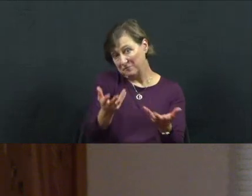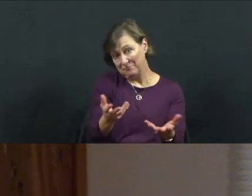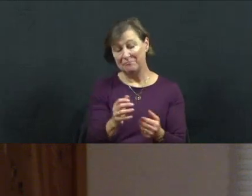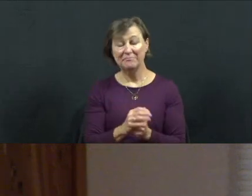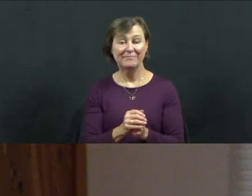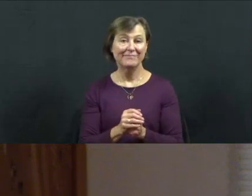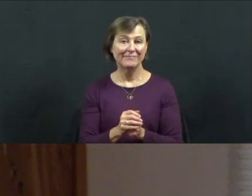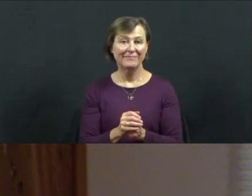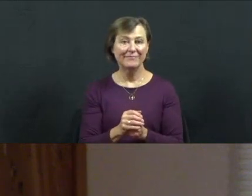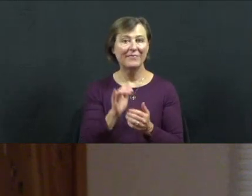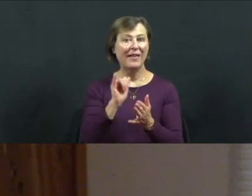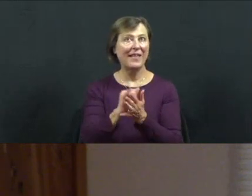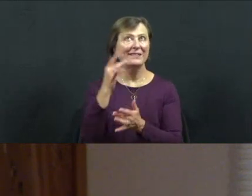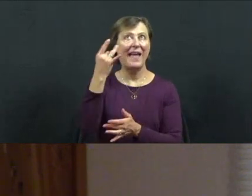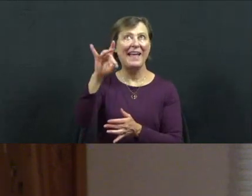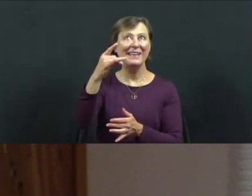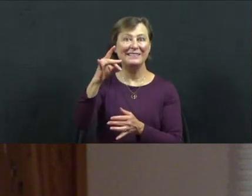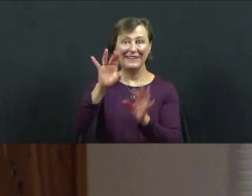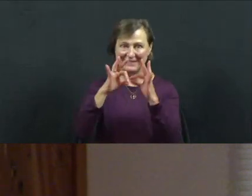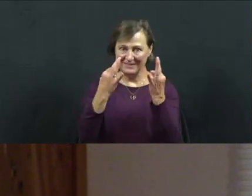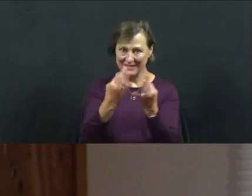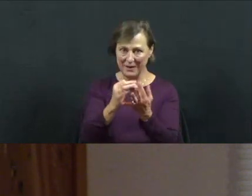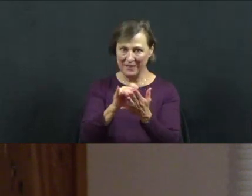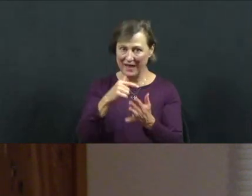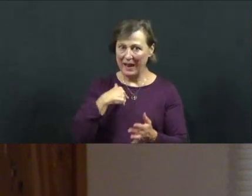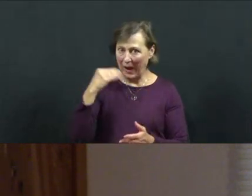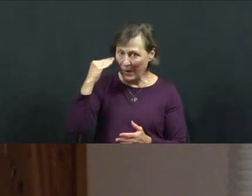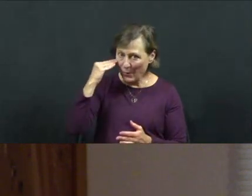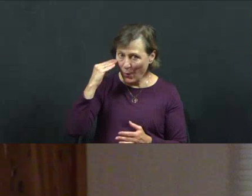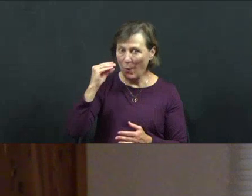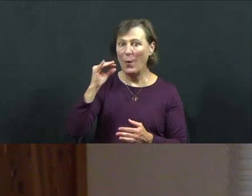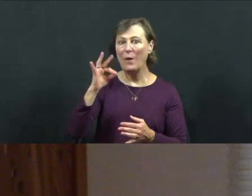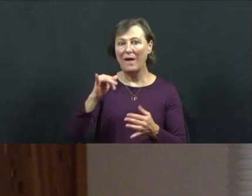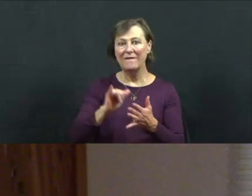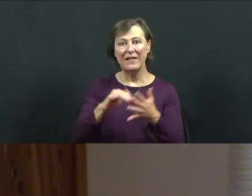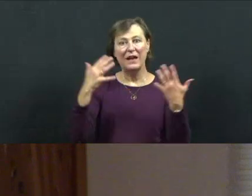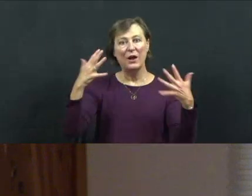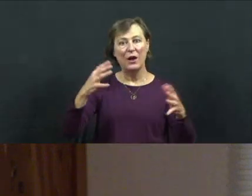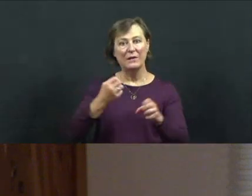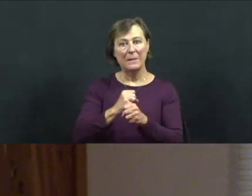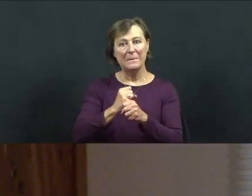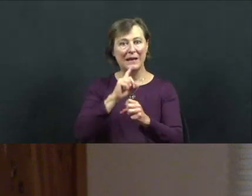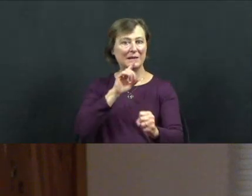So that's 18 families that I know of, who have made legacy commitments.